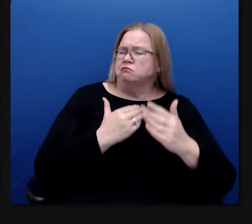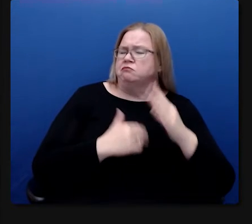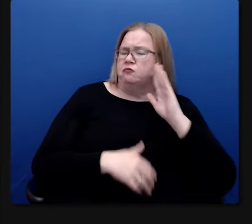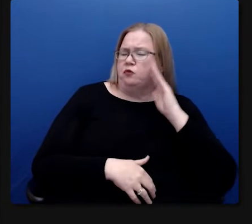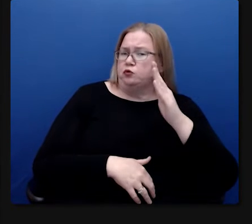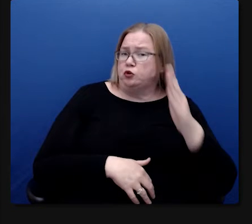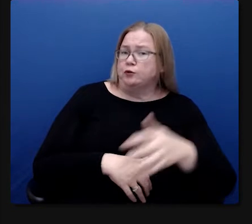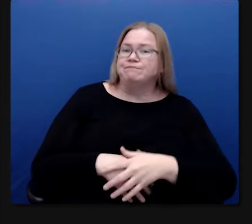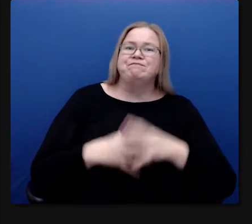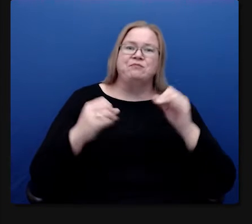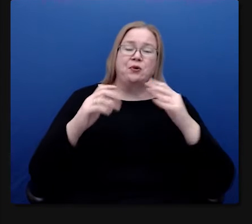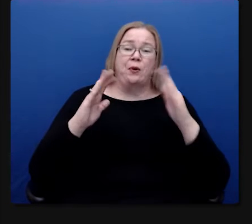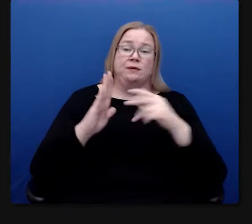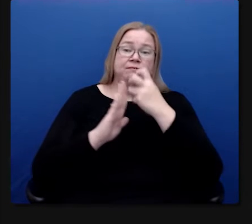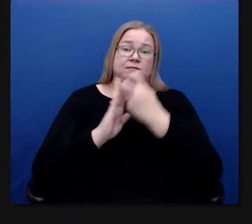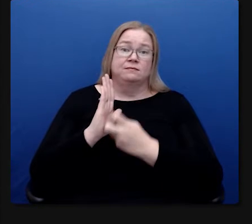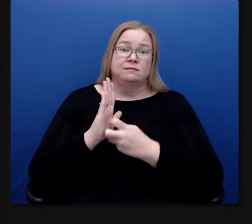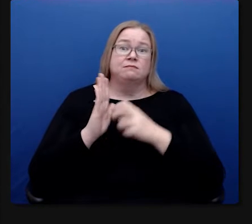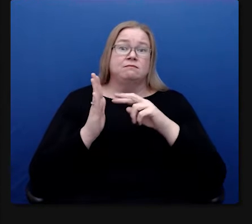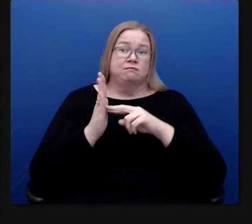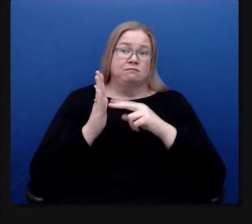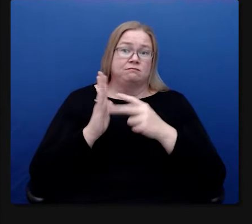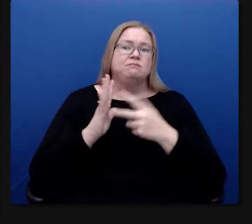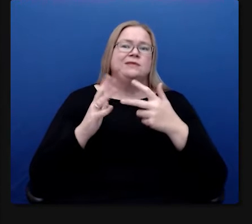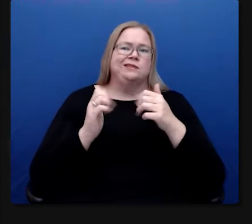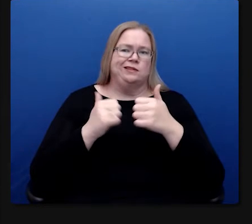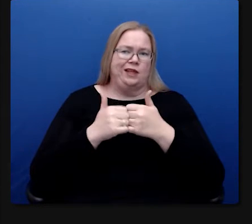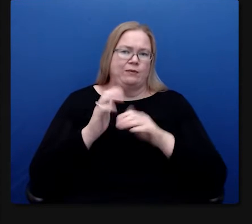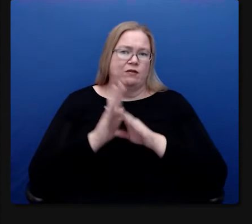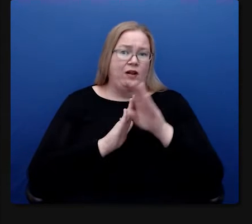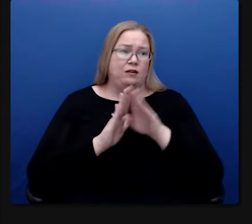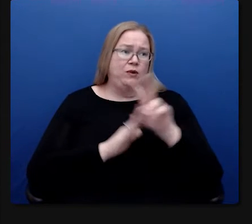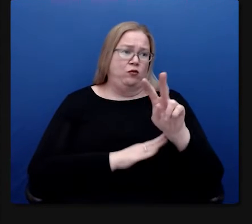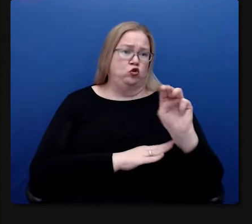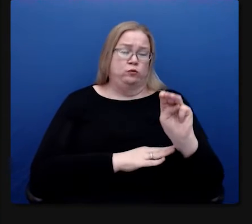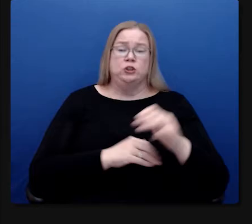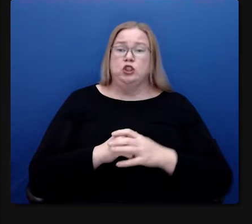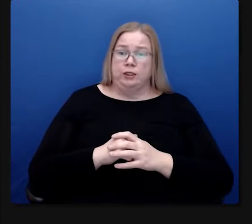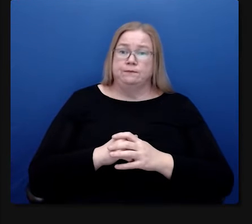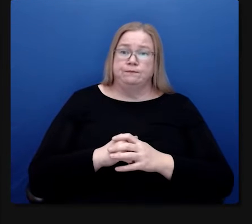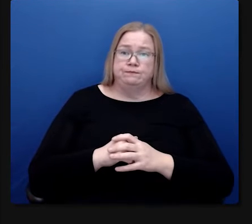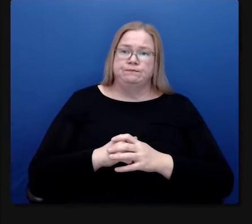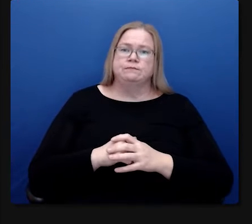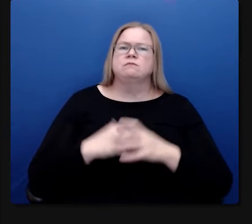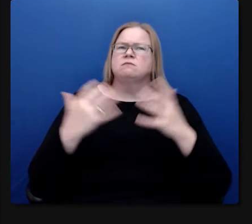All right, let's dive into the details about the Game Development Virtual Machine. So what is it?